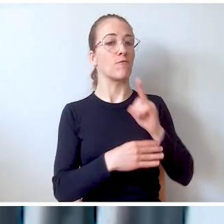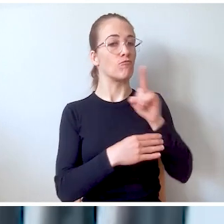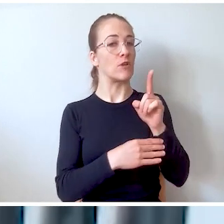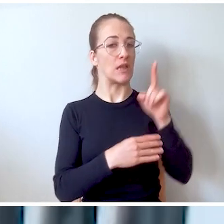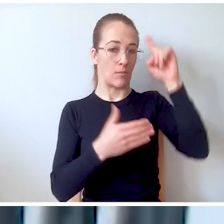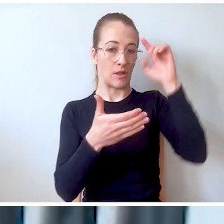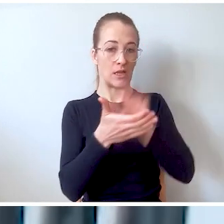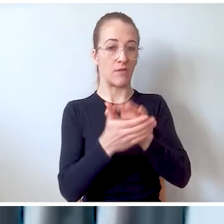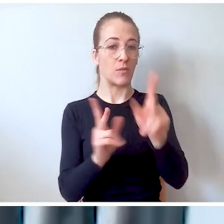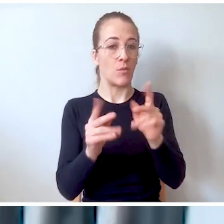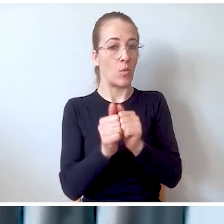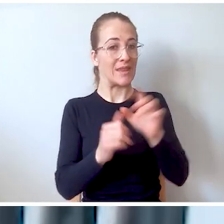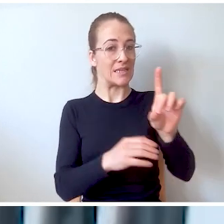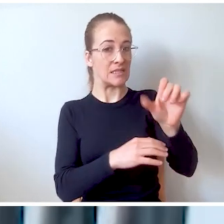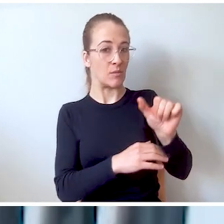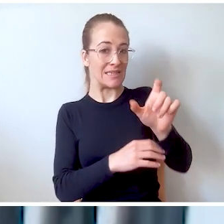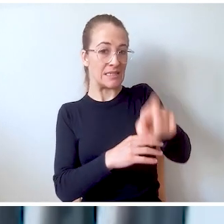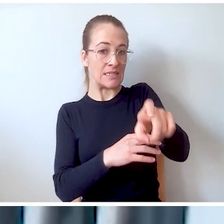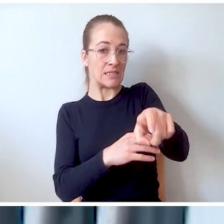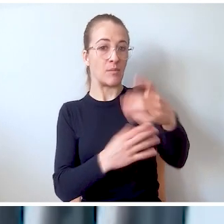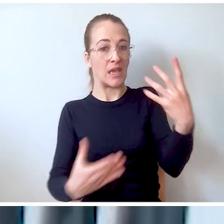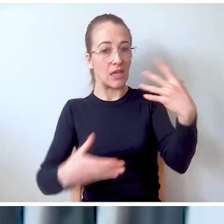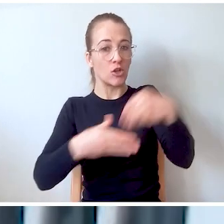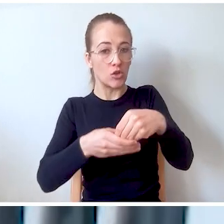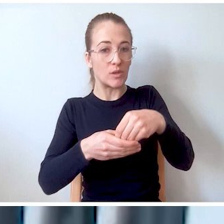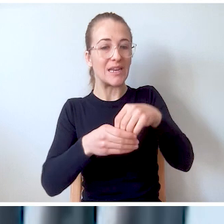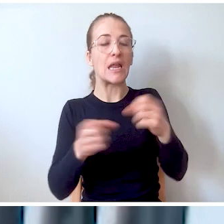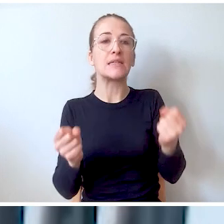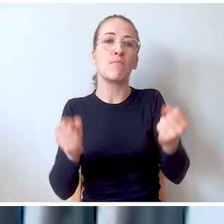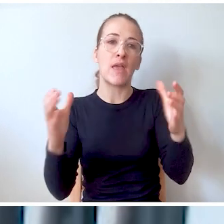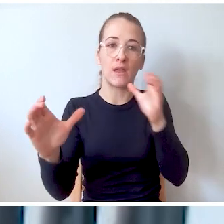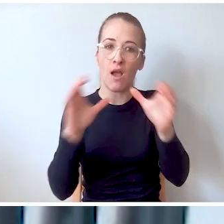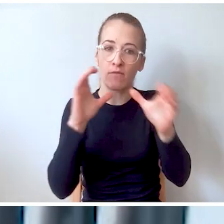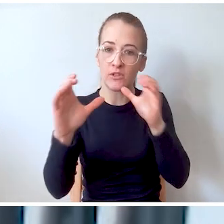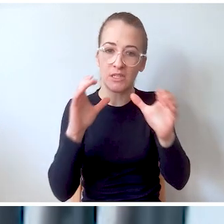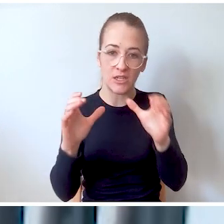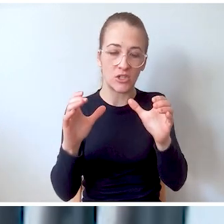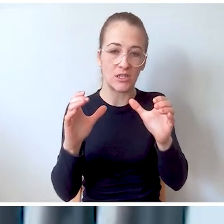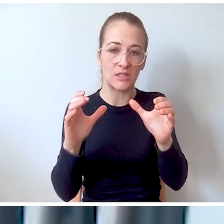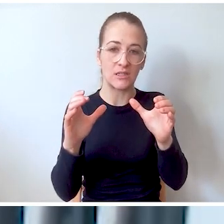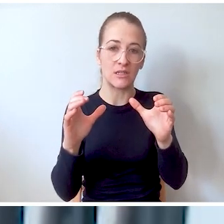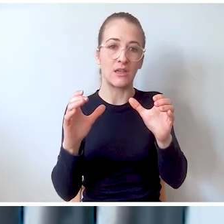that people with disabilities need to be included in as many conversations as are had.